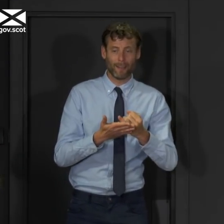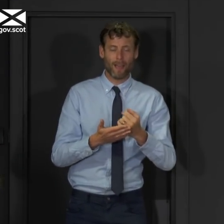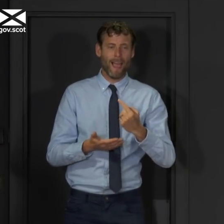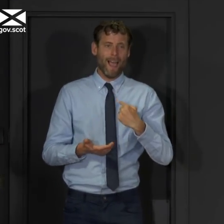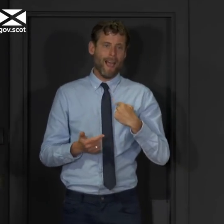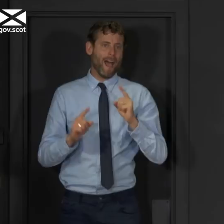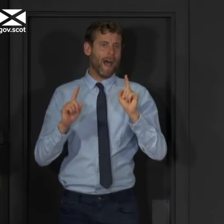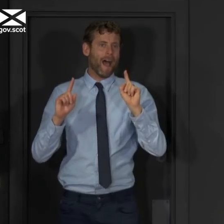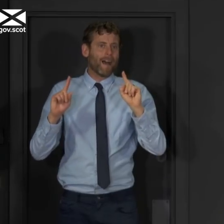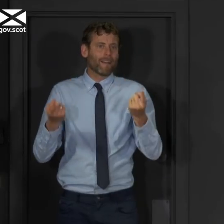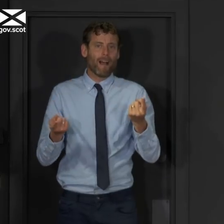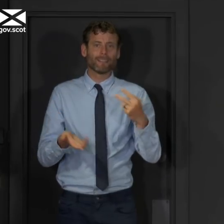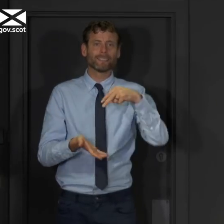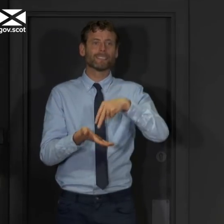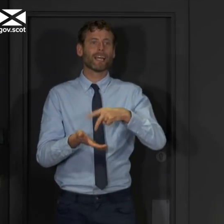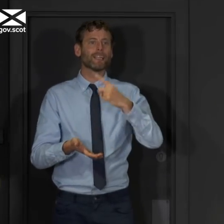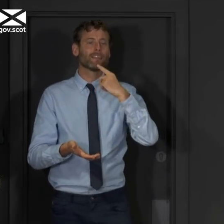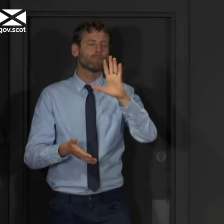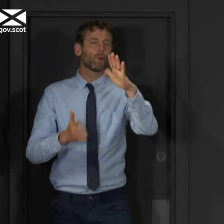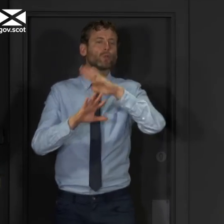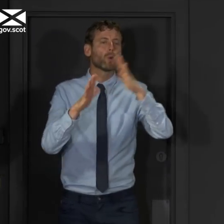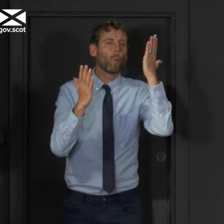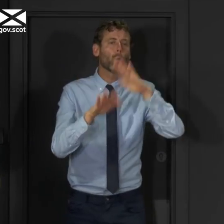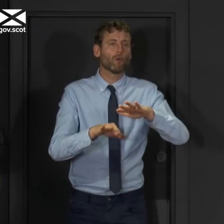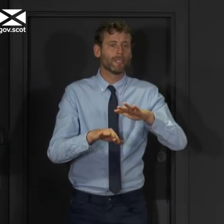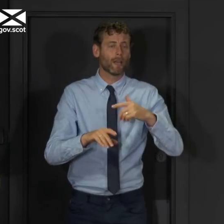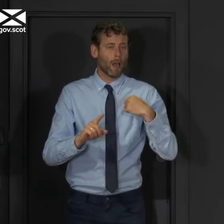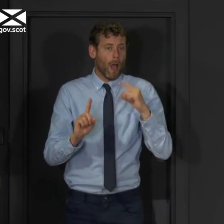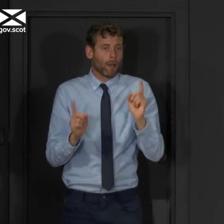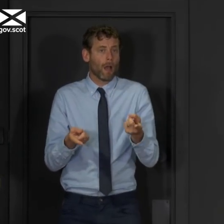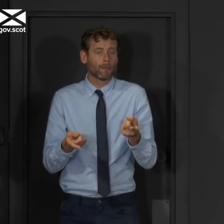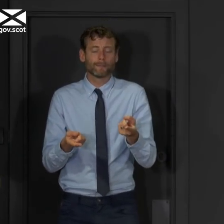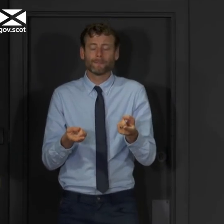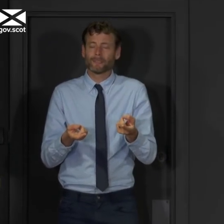and take away all that anxiety for people. What I can do, and what i have tried to do